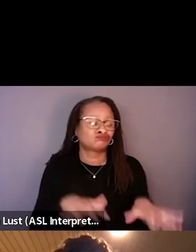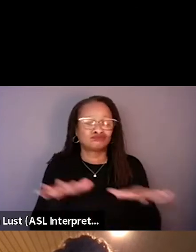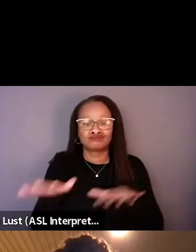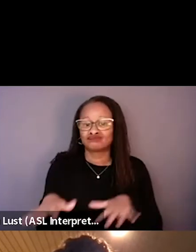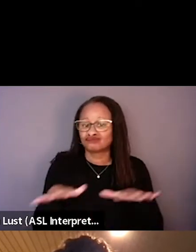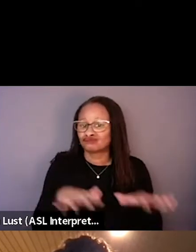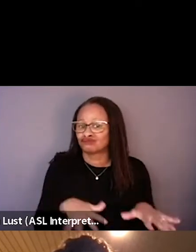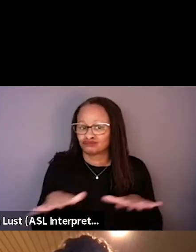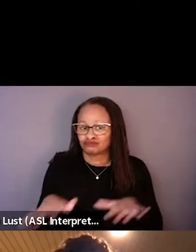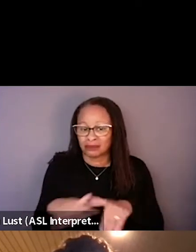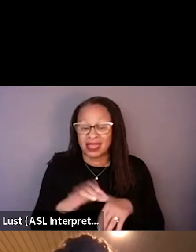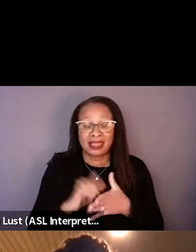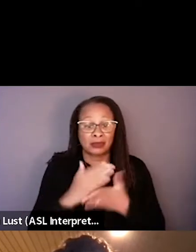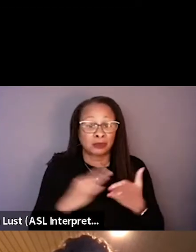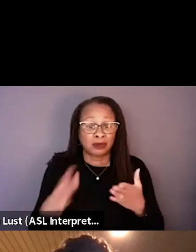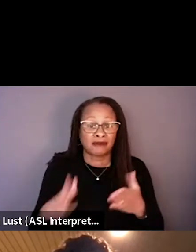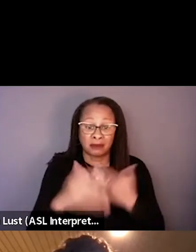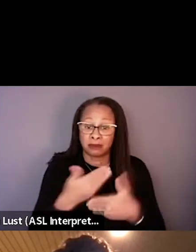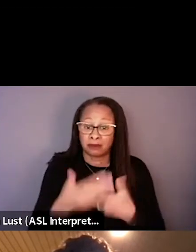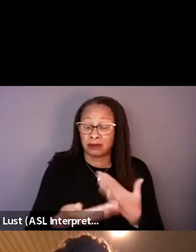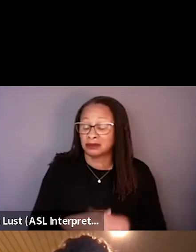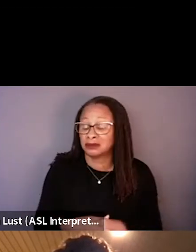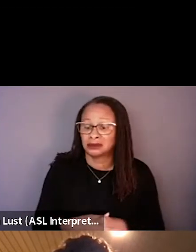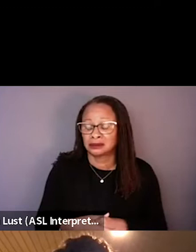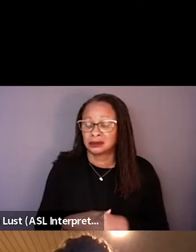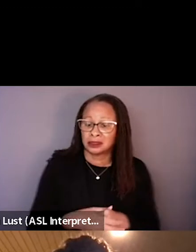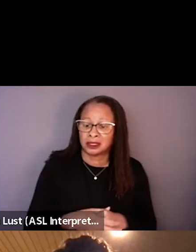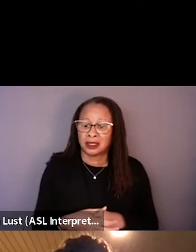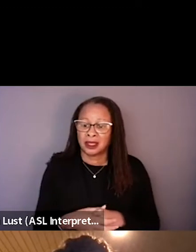So that was part of the process. And I think what made this movie